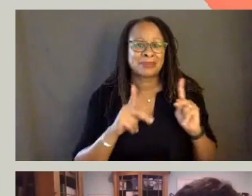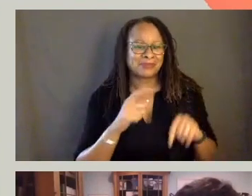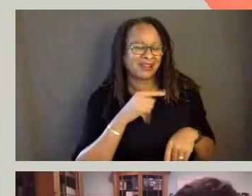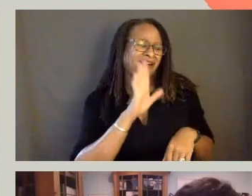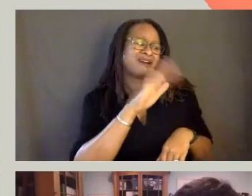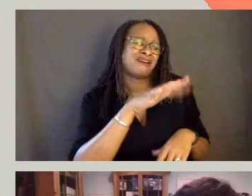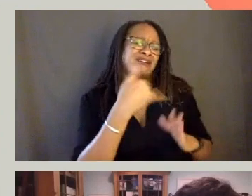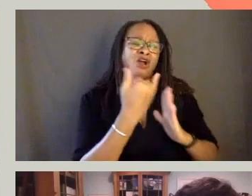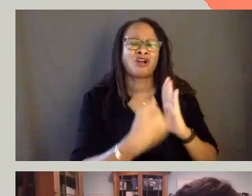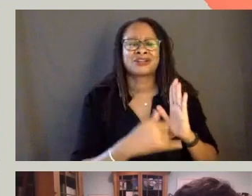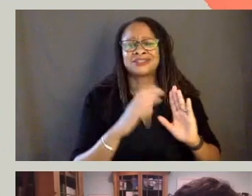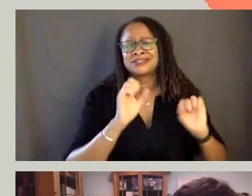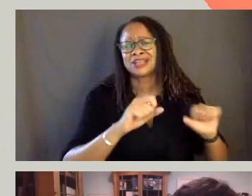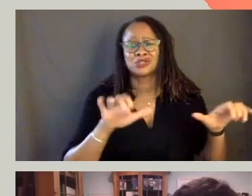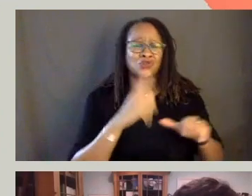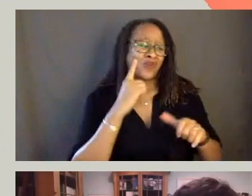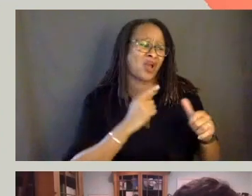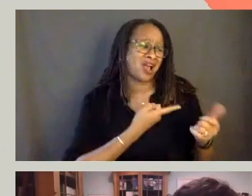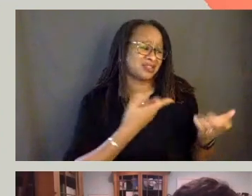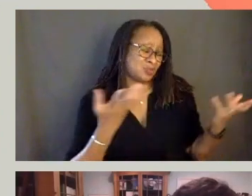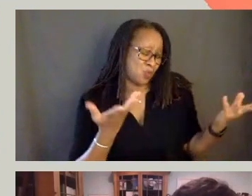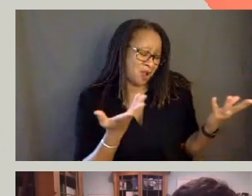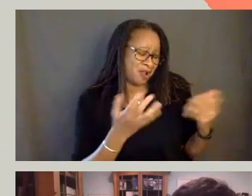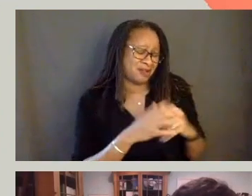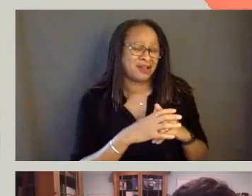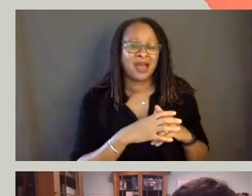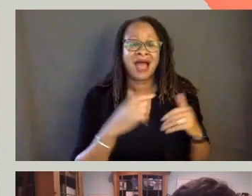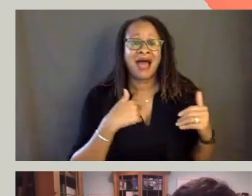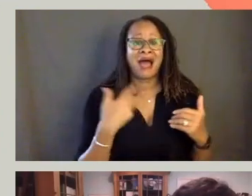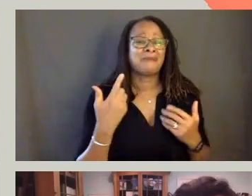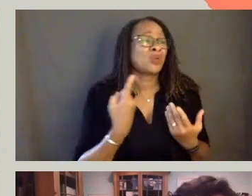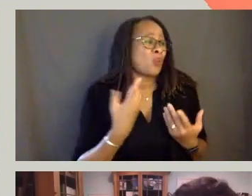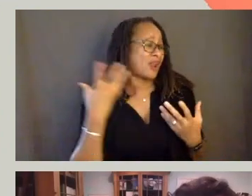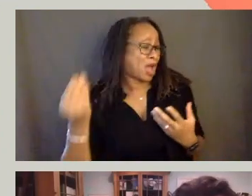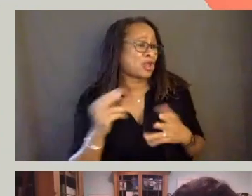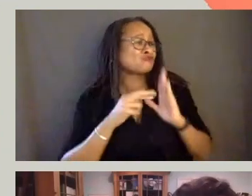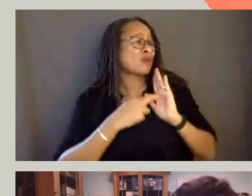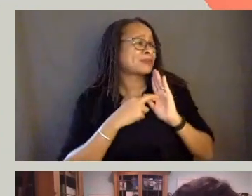Like, what can you do for us? Like I'm the one out here representing people in the court.